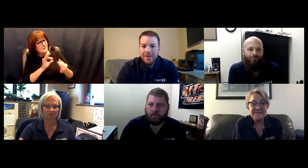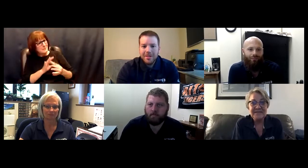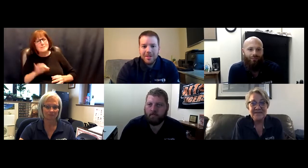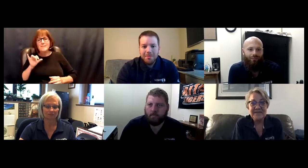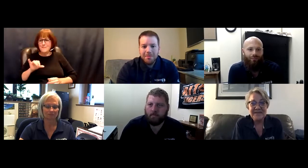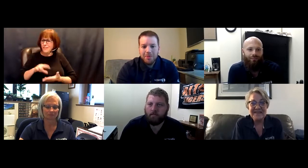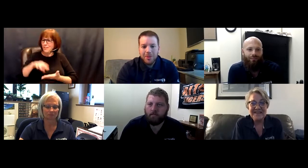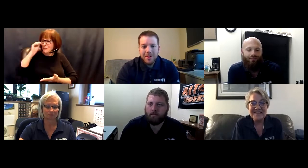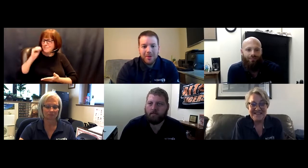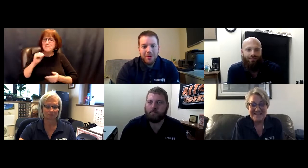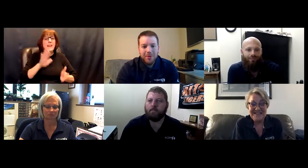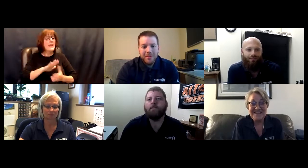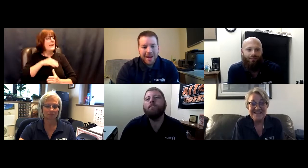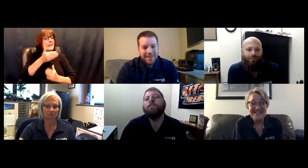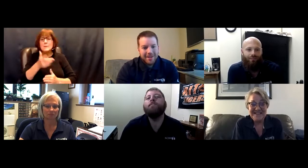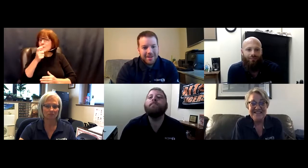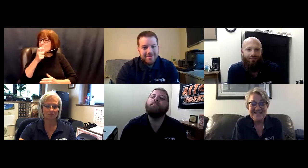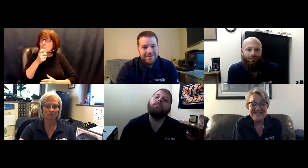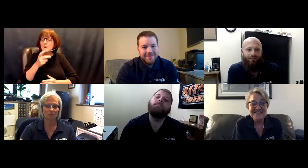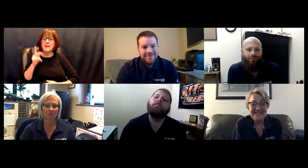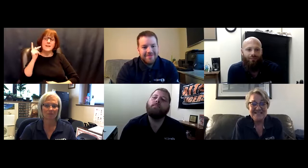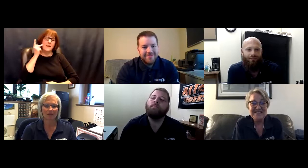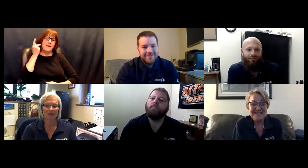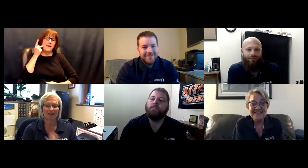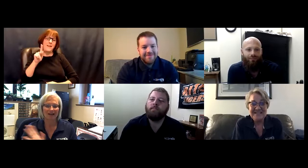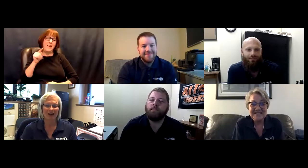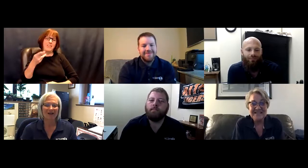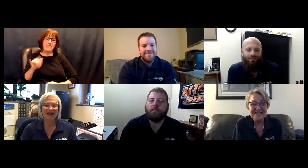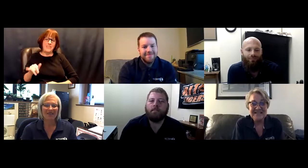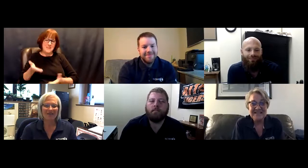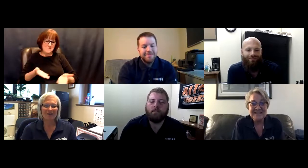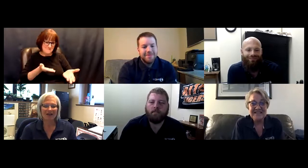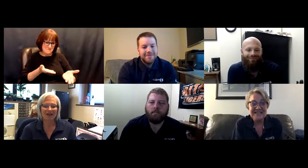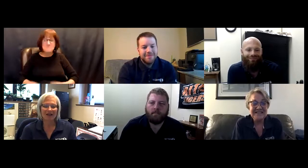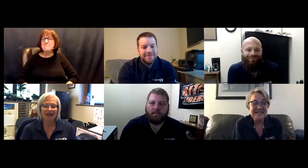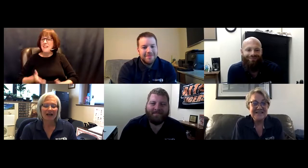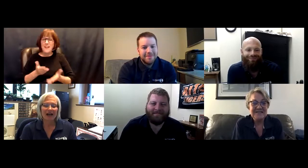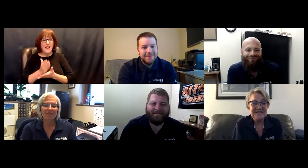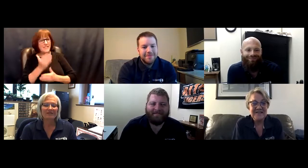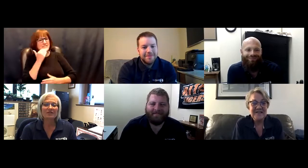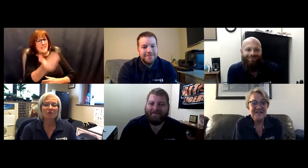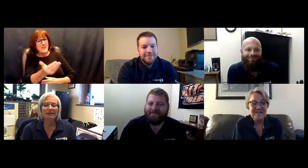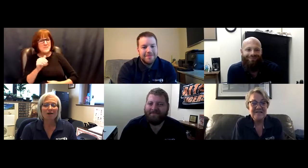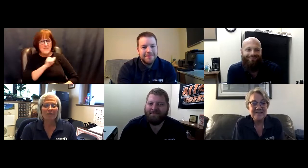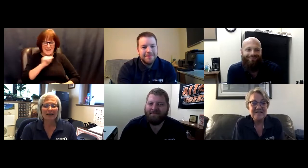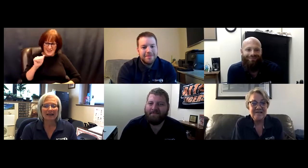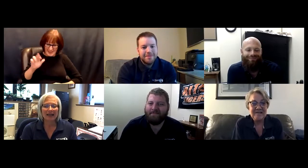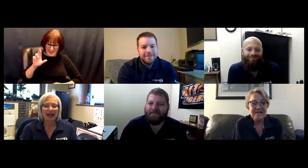Next up we're going to go over with Kathy Alright thank you Aaron. This is a great topic